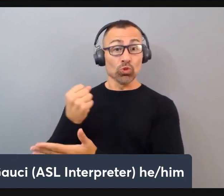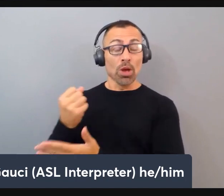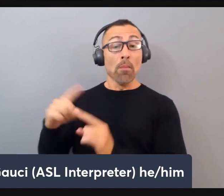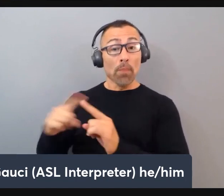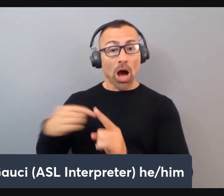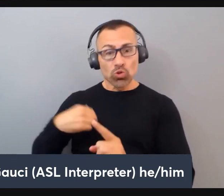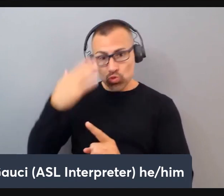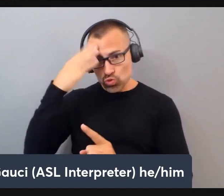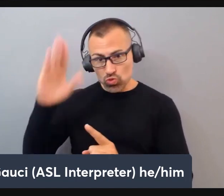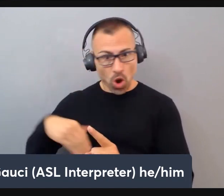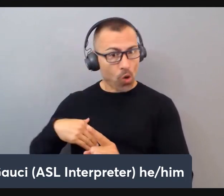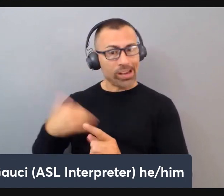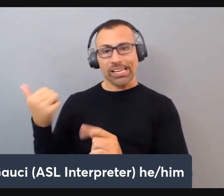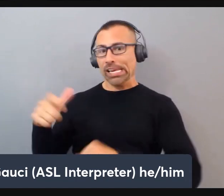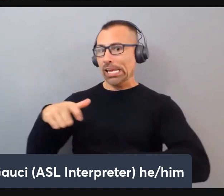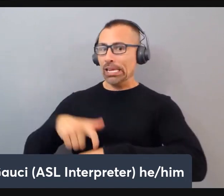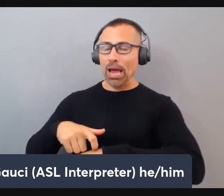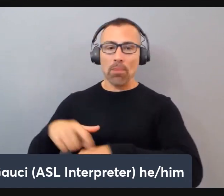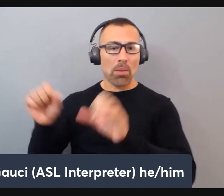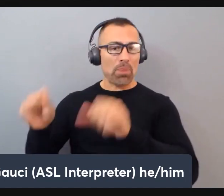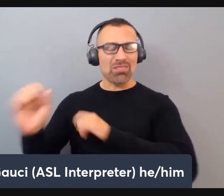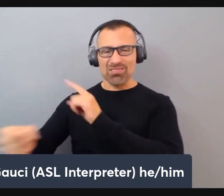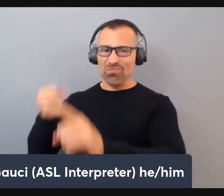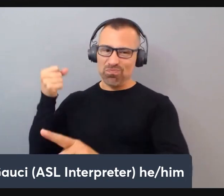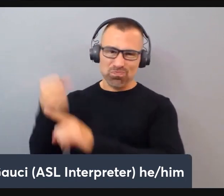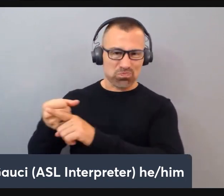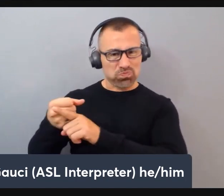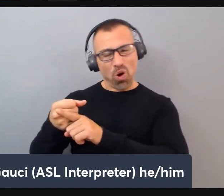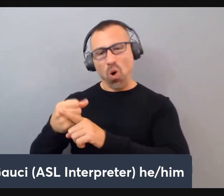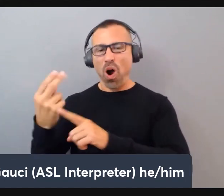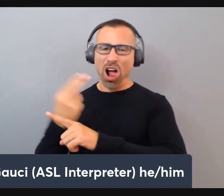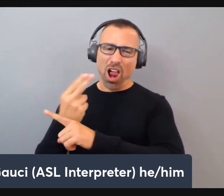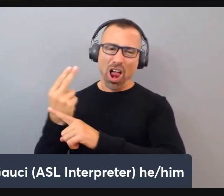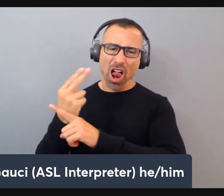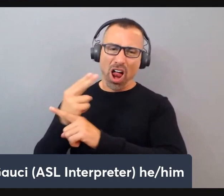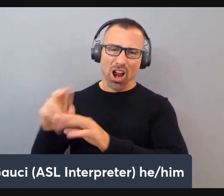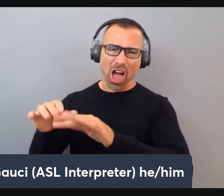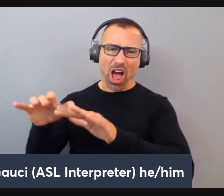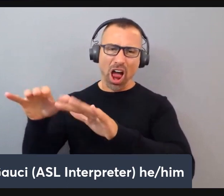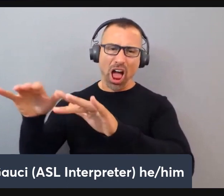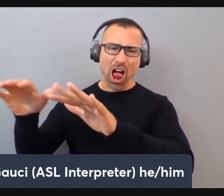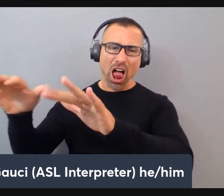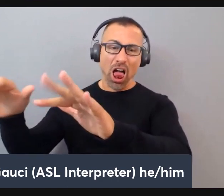a huge viral spike of traffic. 'Cause nobody I think can match AWS Lambda in terms of ability to scale out horizontally